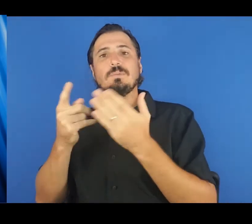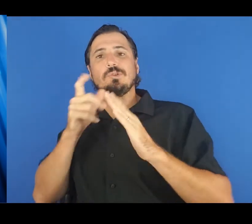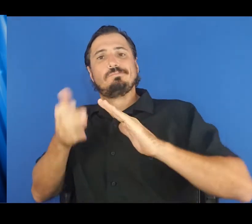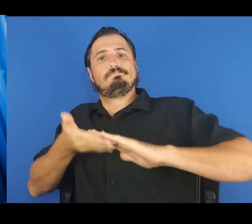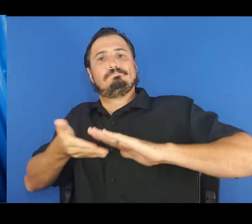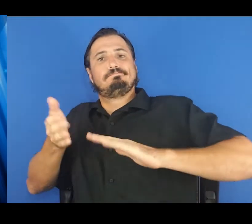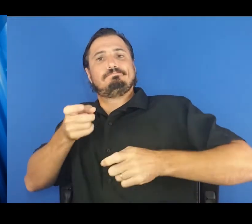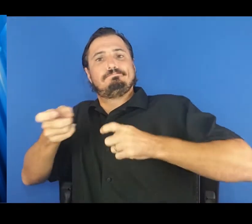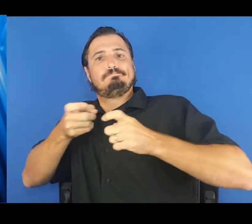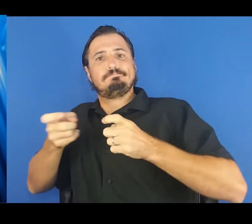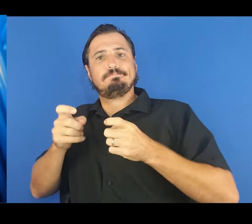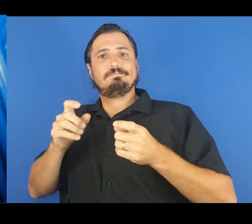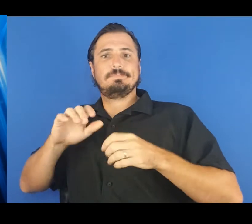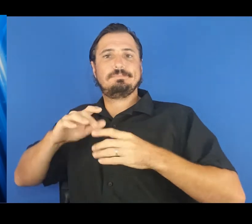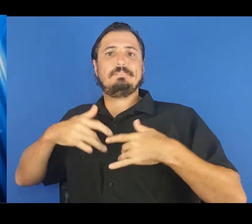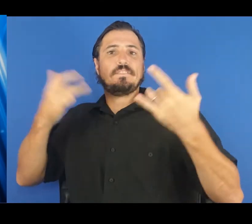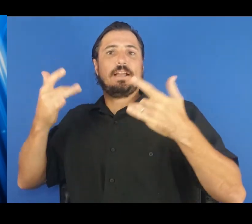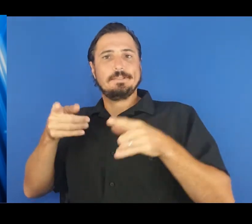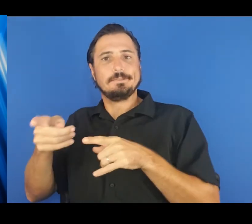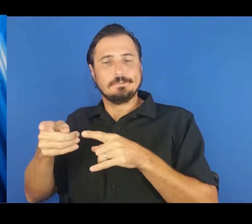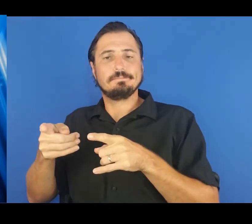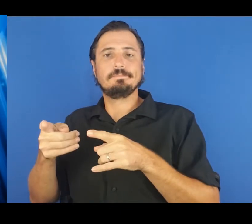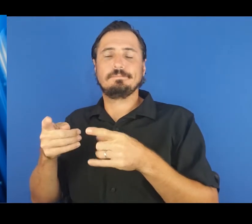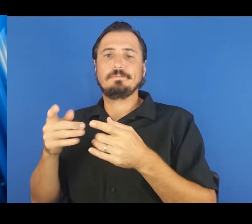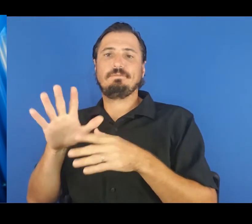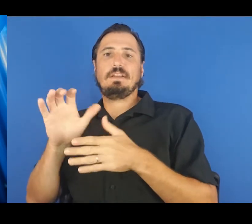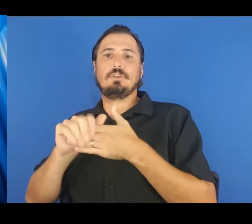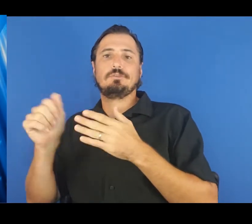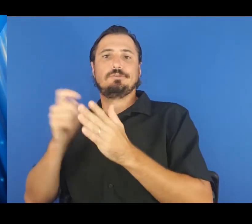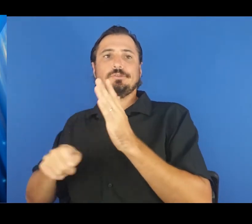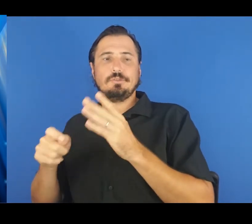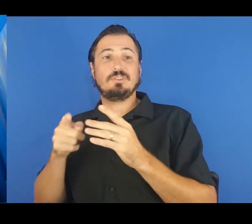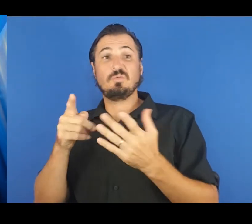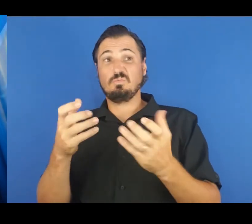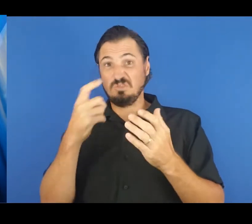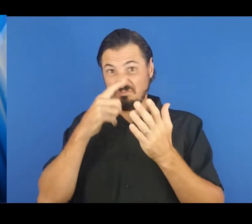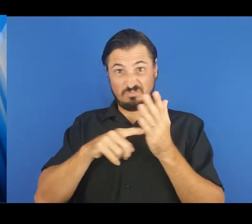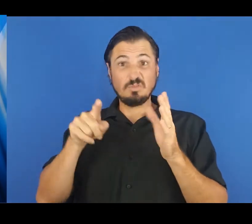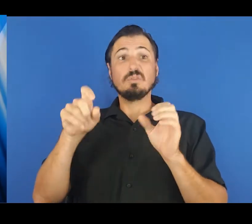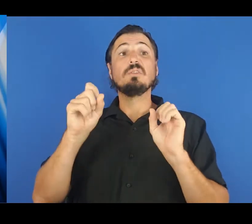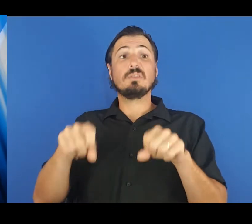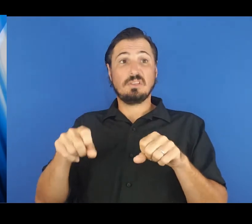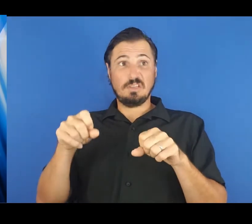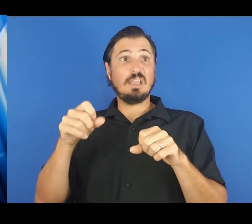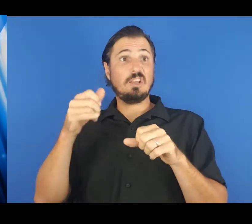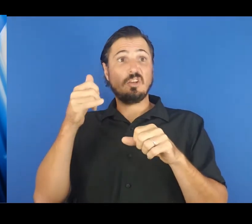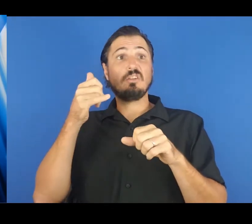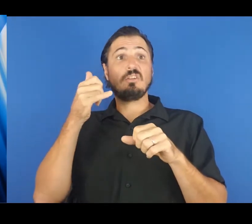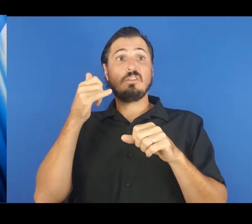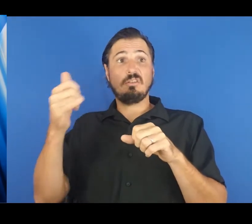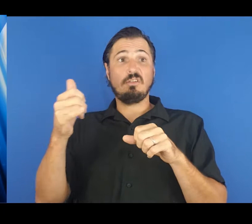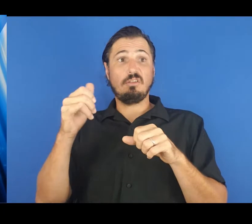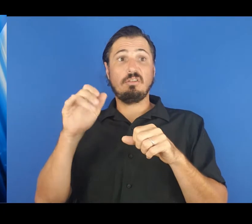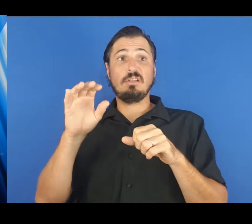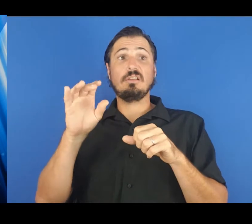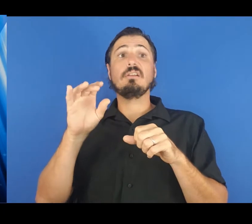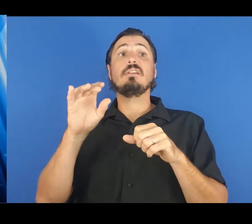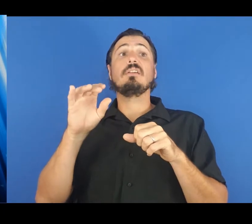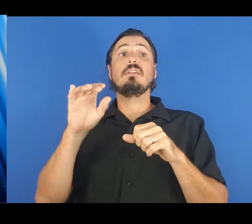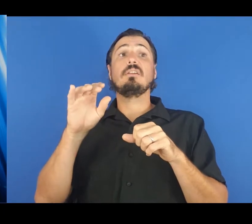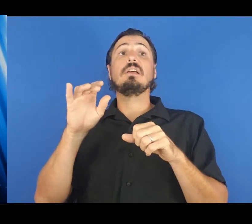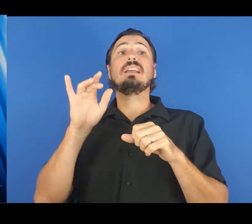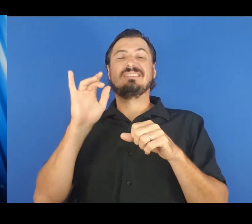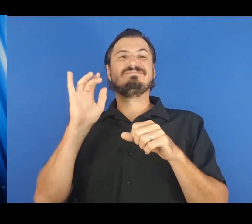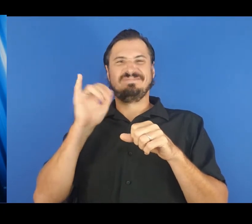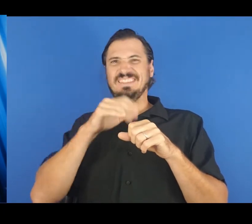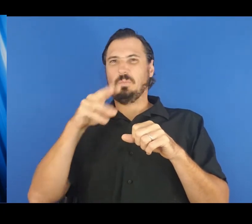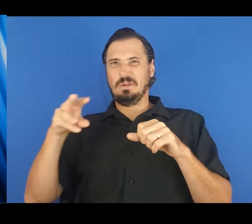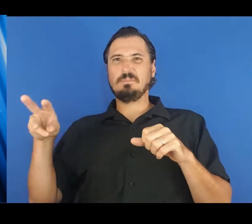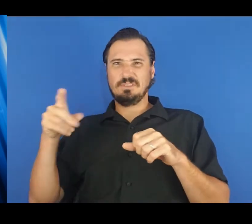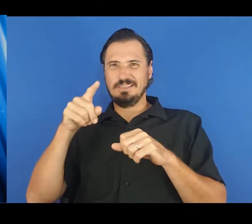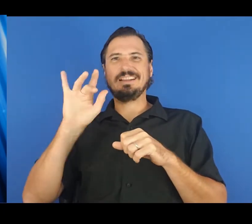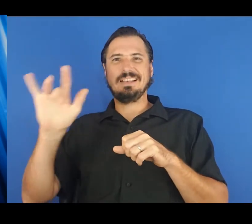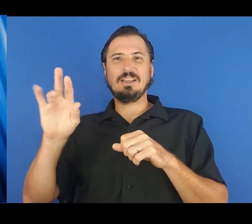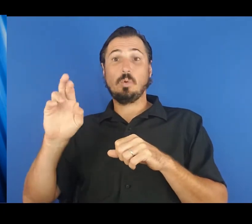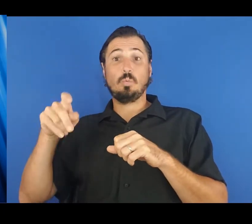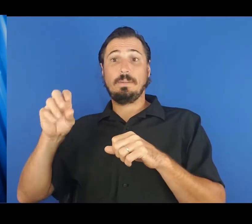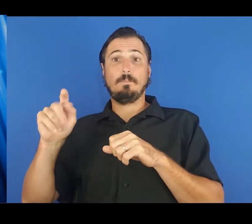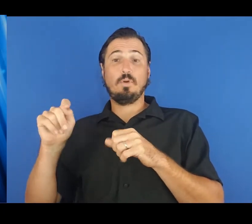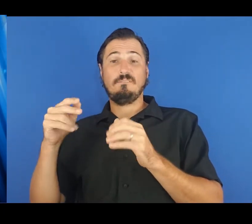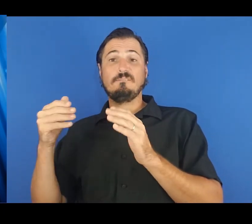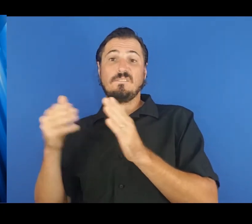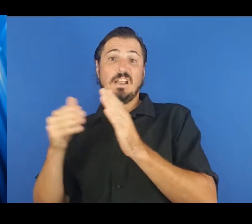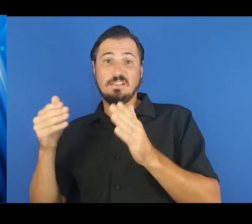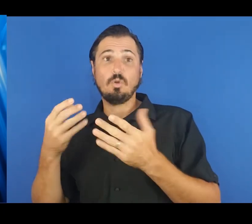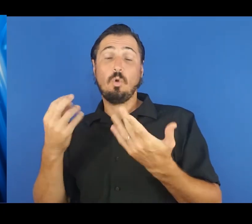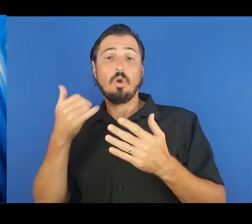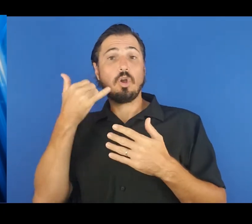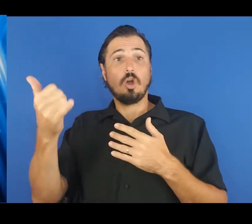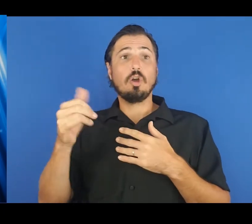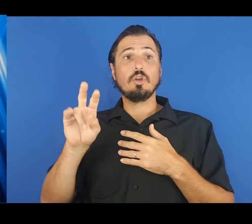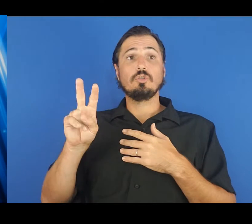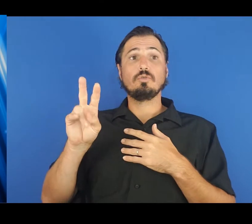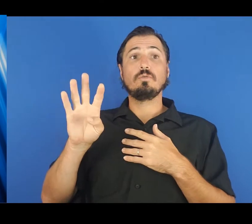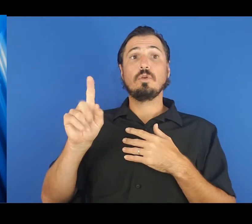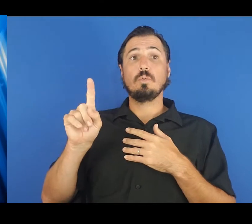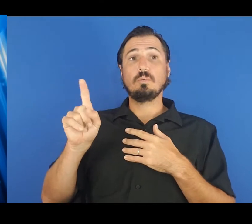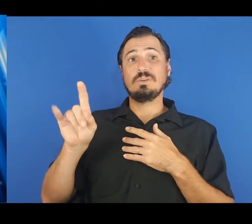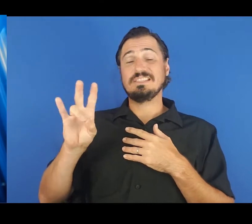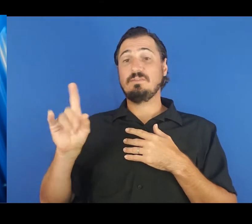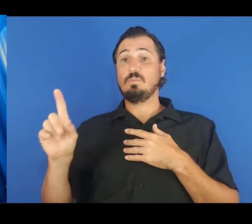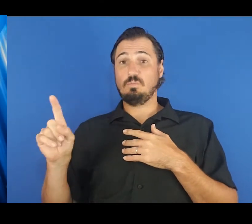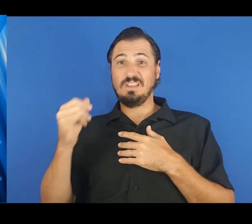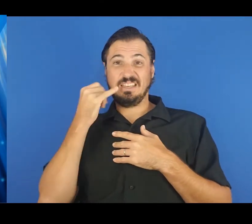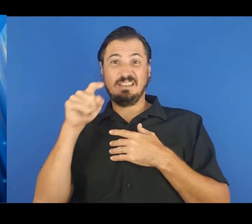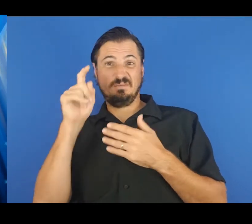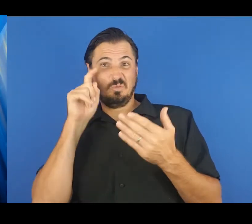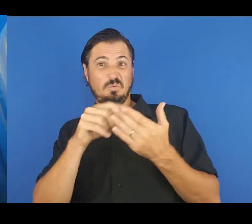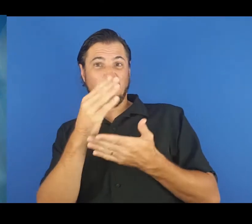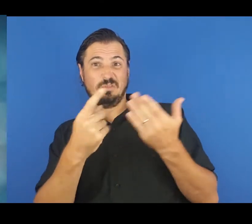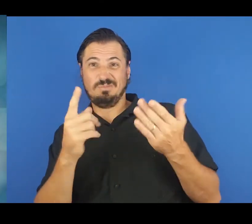To report a violation, visit Kauai.gov/covid-19 and click “report a violation,” or call KPD at (808) 241-1711. You can remain anonymous.